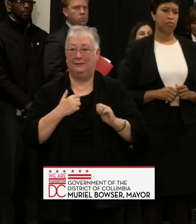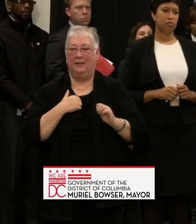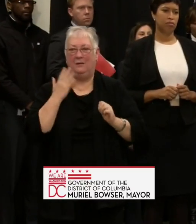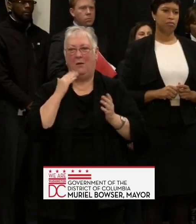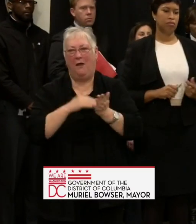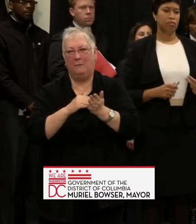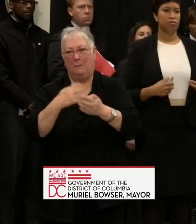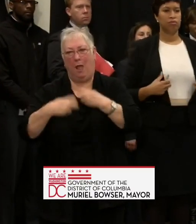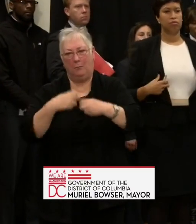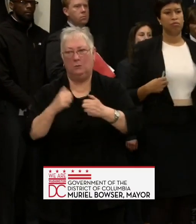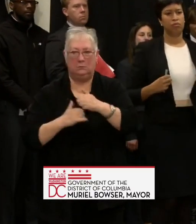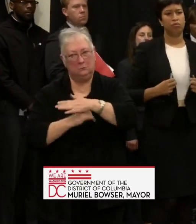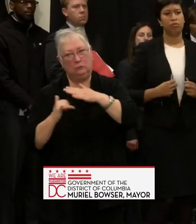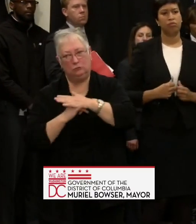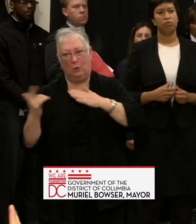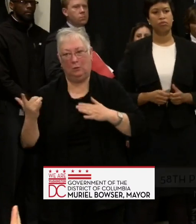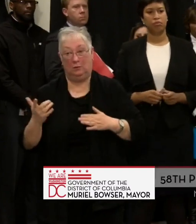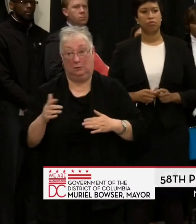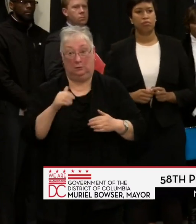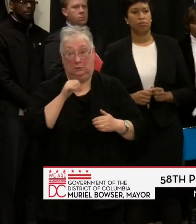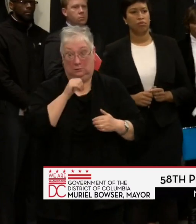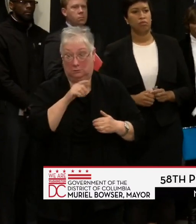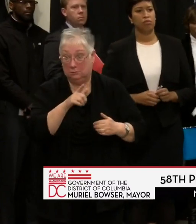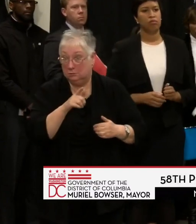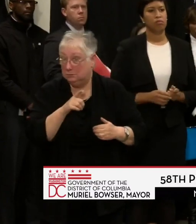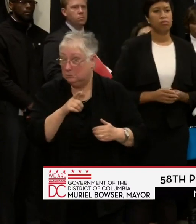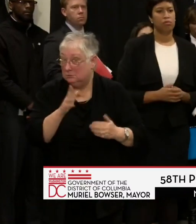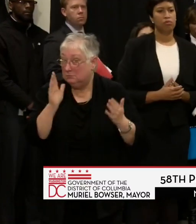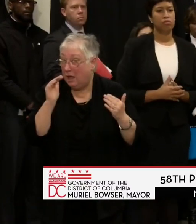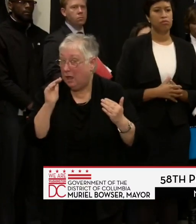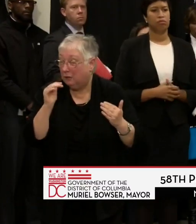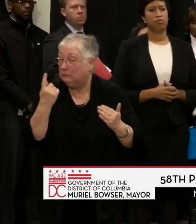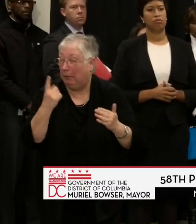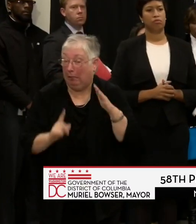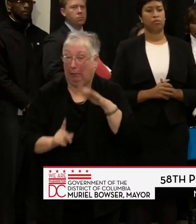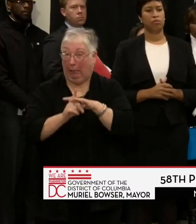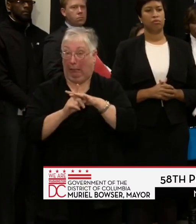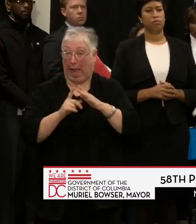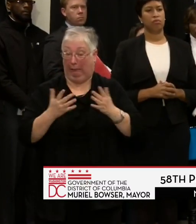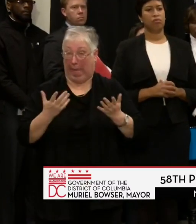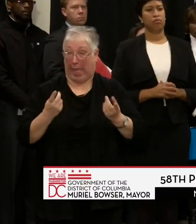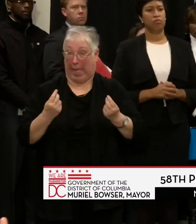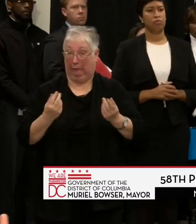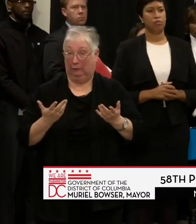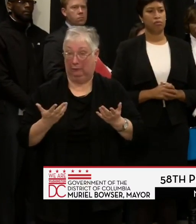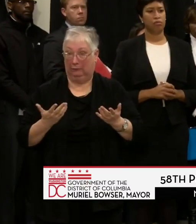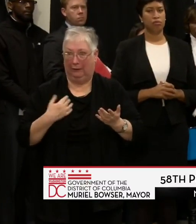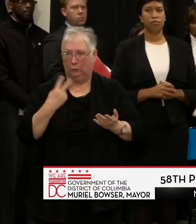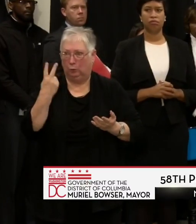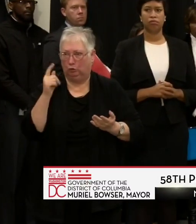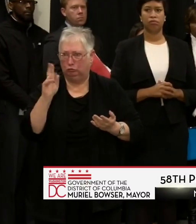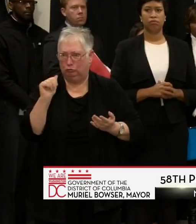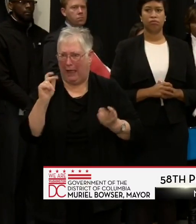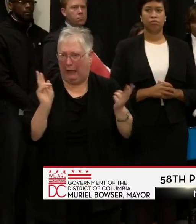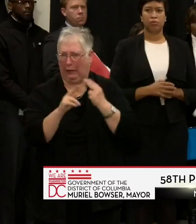UNANTICIPATED. SHOULD SOMETHING HAPPEN AND THERE NEEDS TO BE A SINGLE TRACKING SITUATION, HOW WILL YOU HANDLE THAT? >> AGAIN WE'RE PREPARING JUST AS